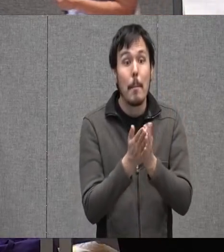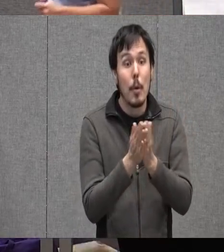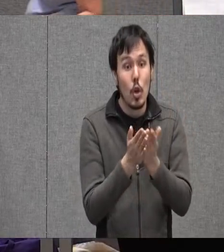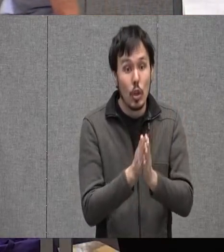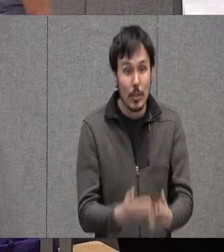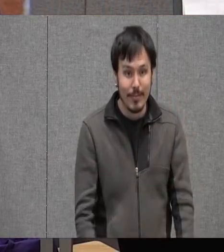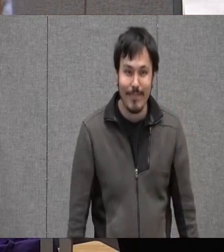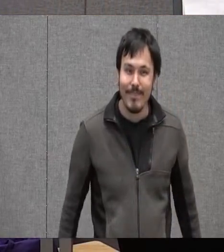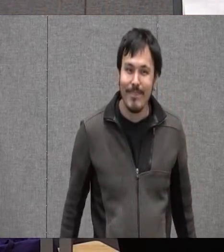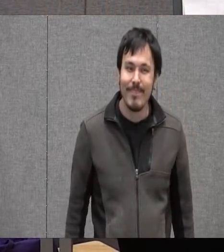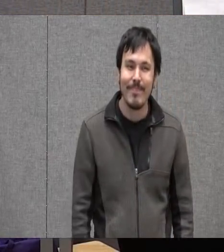Thank you Mrs. Gaudet.